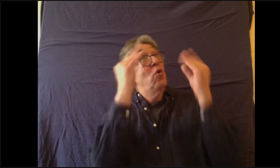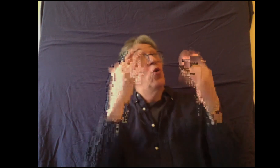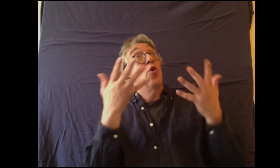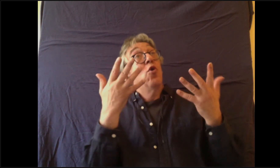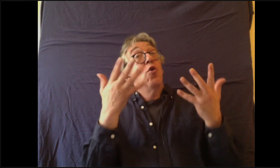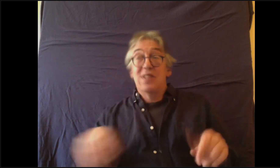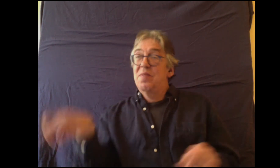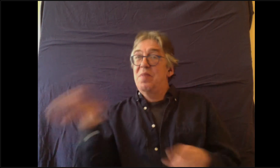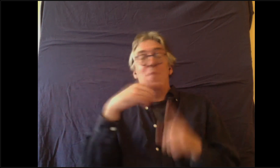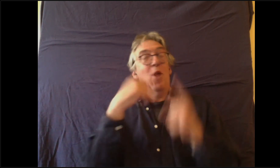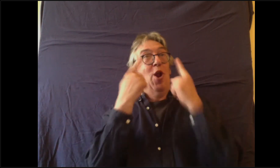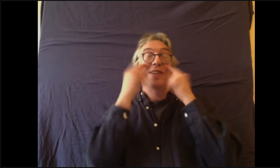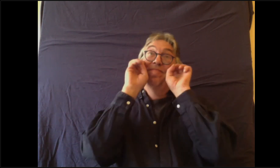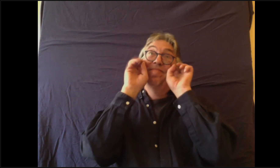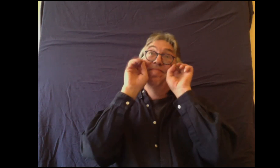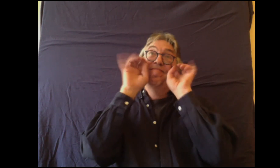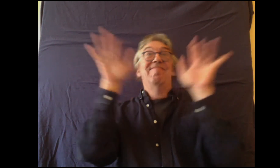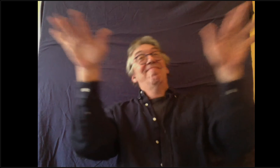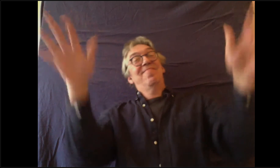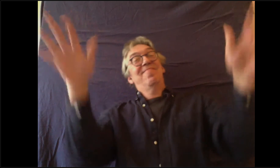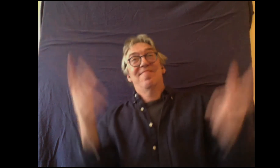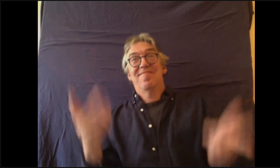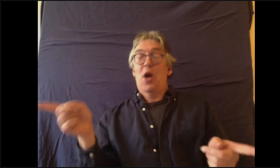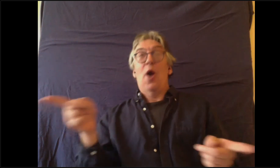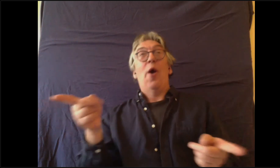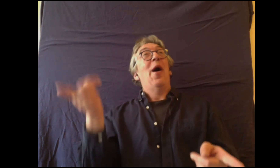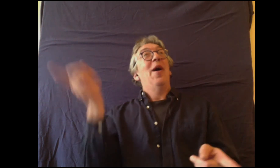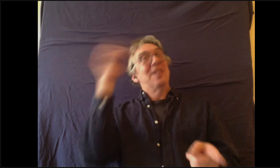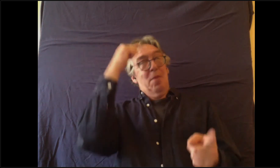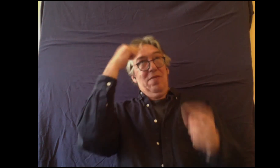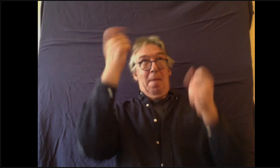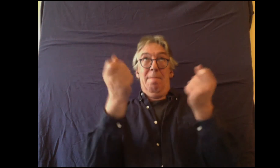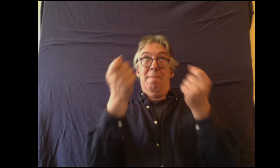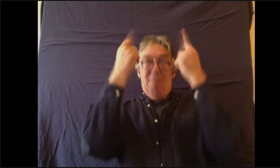and sort of having seen the light like we didn't know this was an issue,